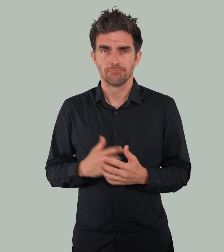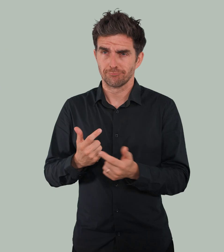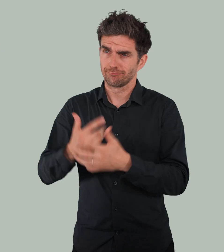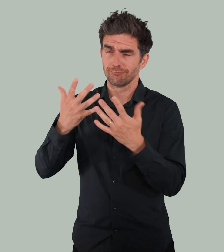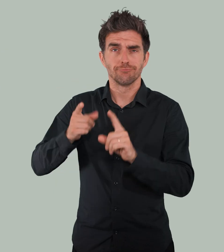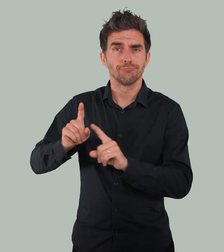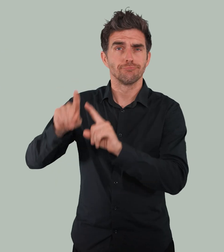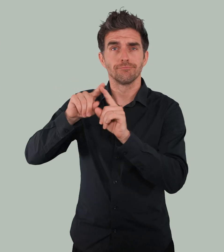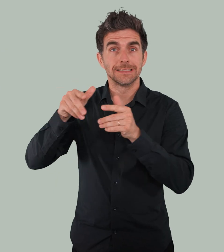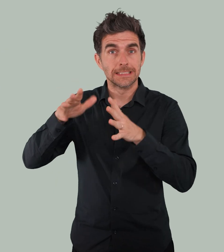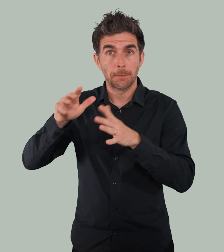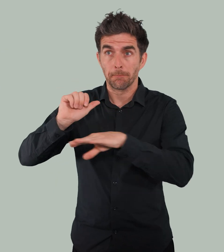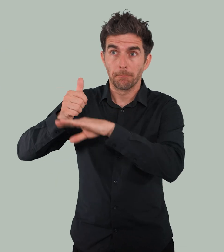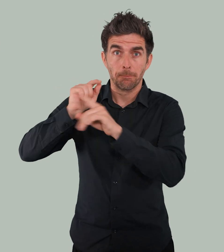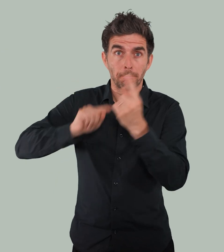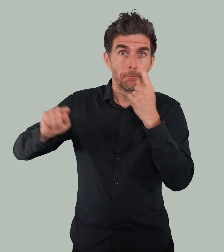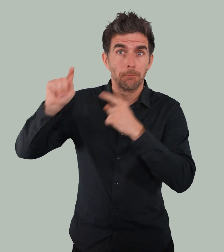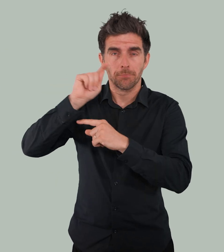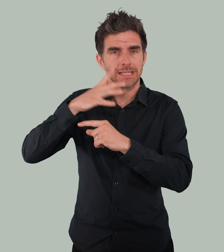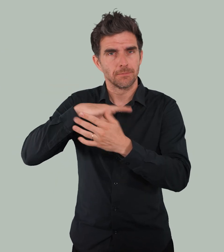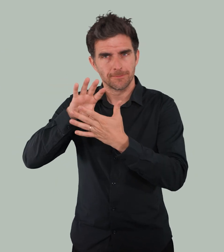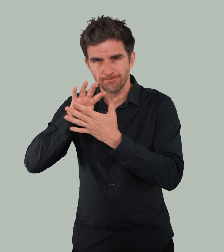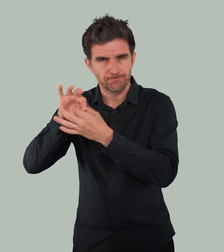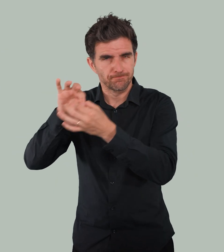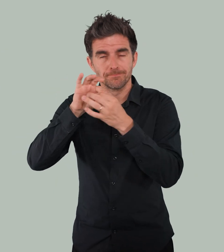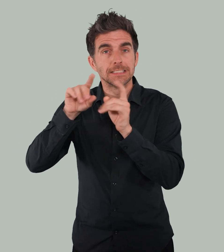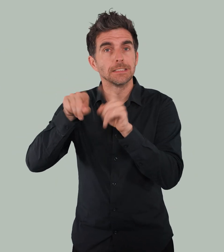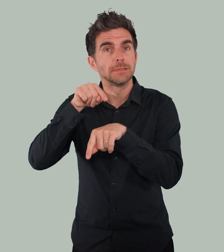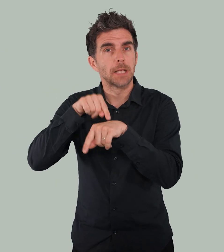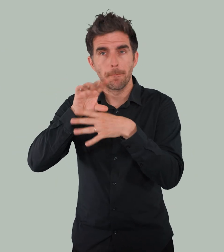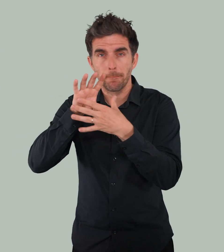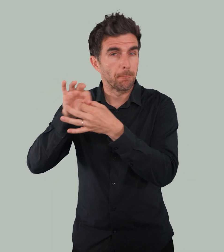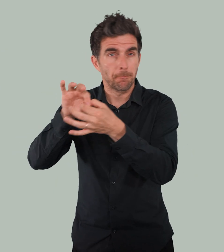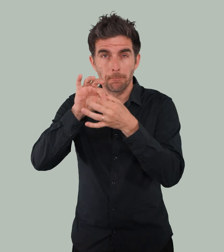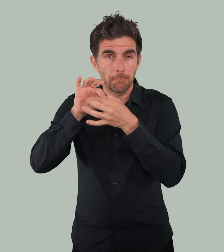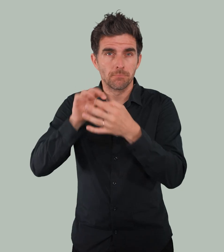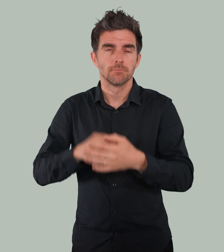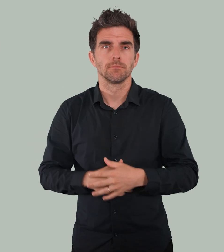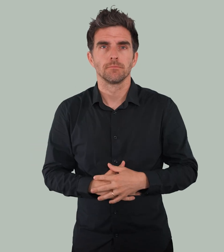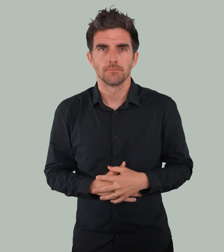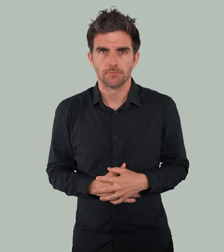engage with multiple systems at the same time